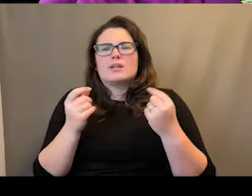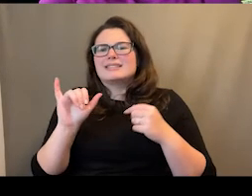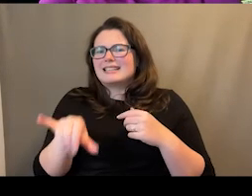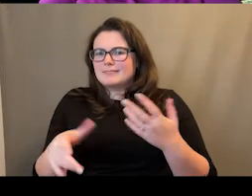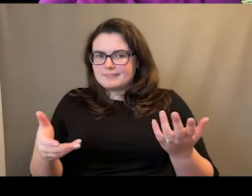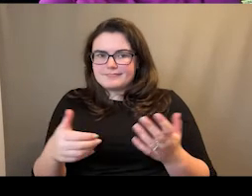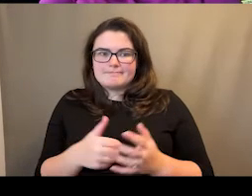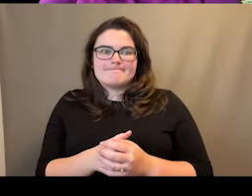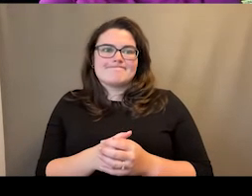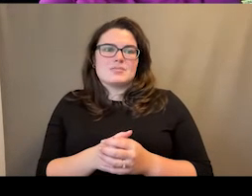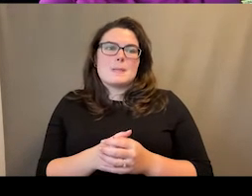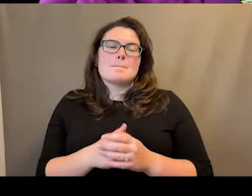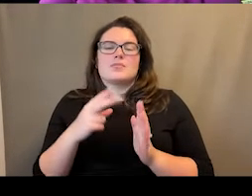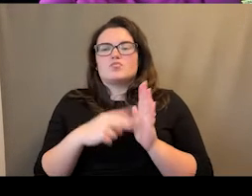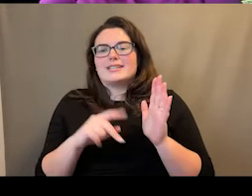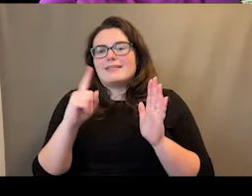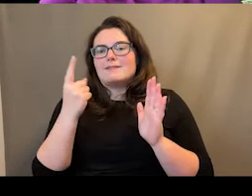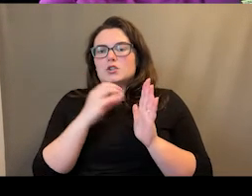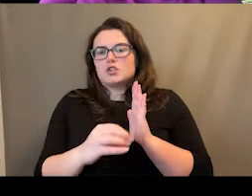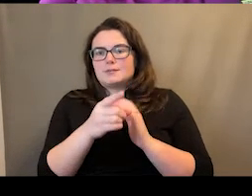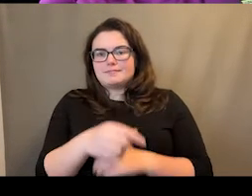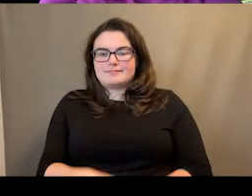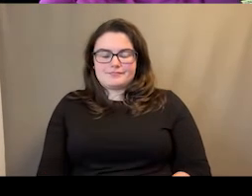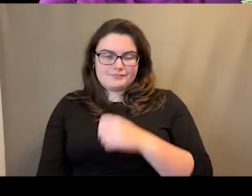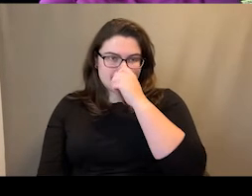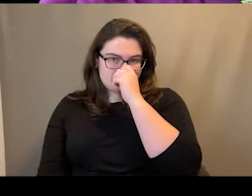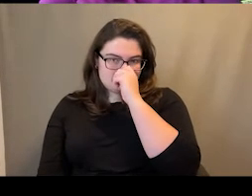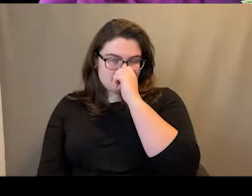A co-review is when you submit one proposal and you can either,